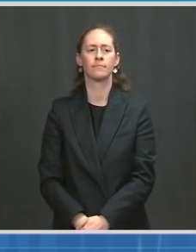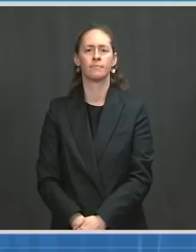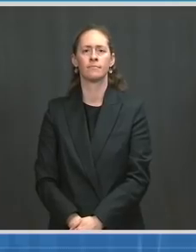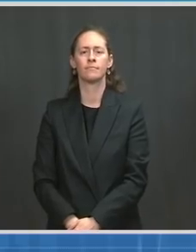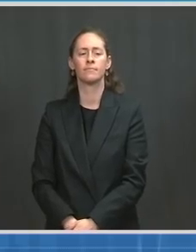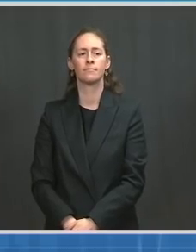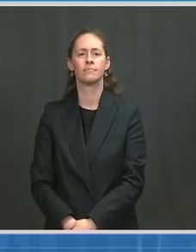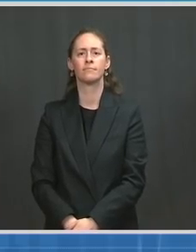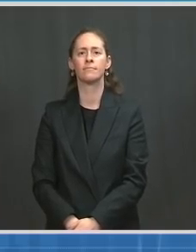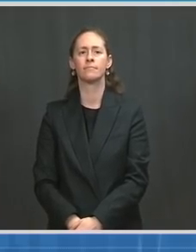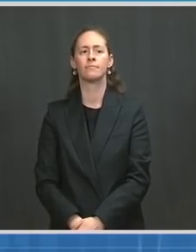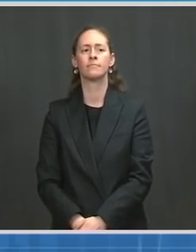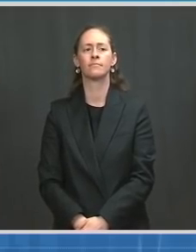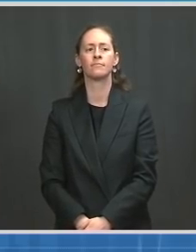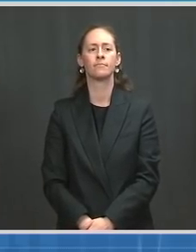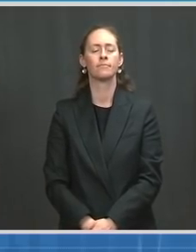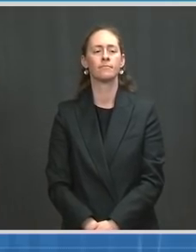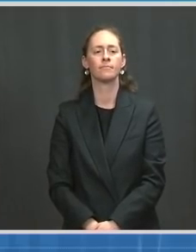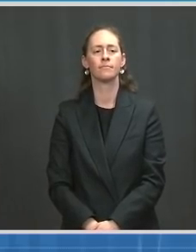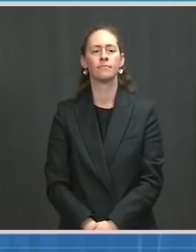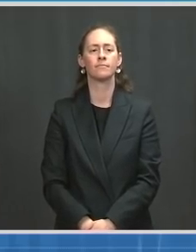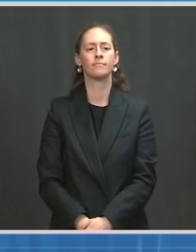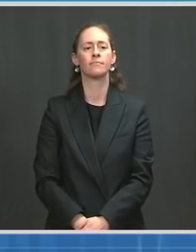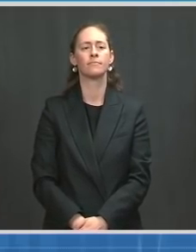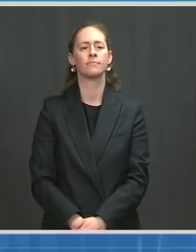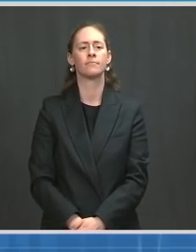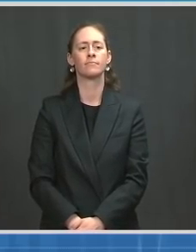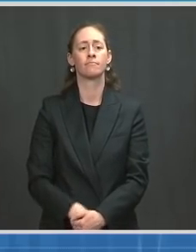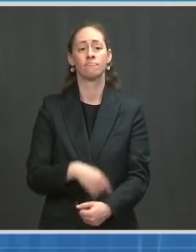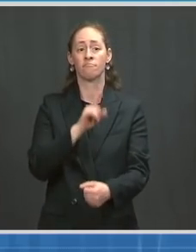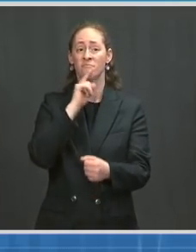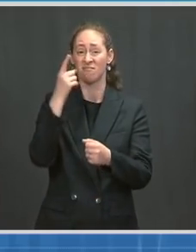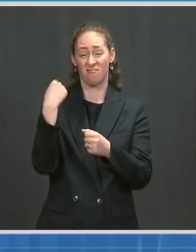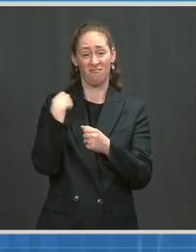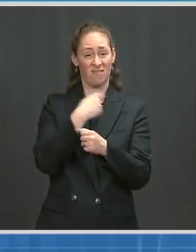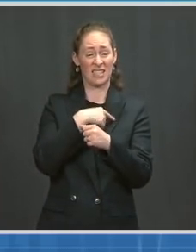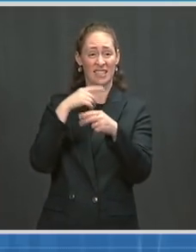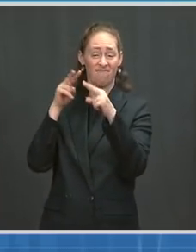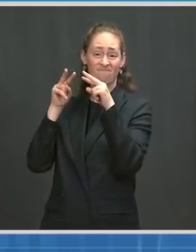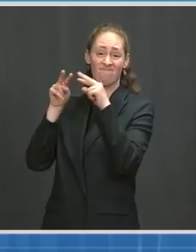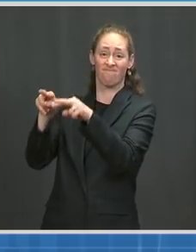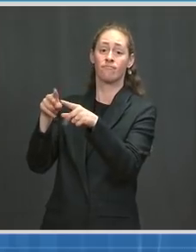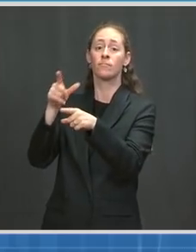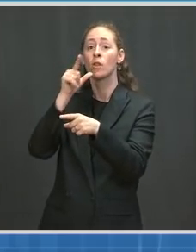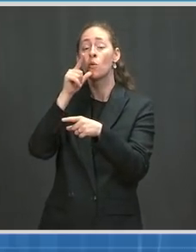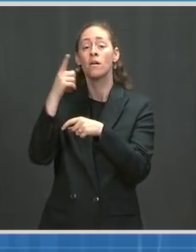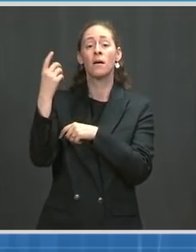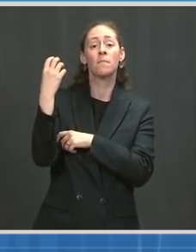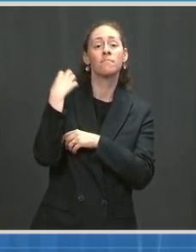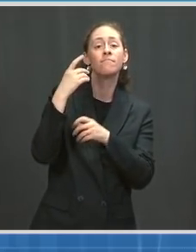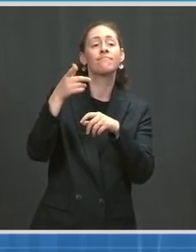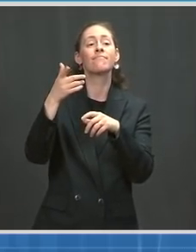we really think employers can play a powerful role here. The goal here is to bring vaccines closer to where people are. Workplaces are obviously a place